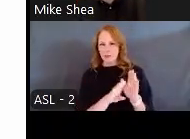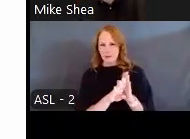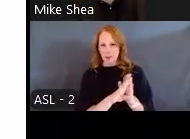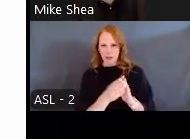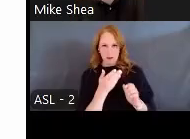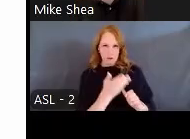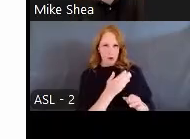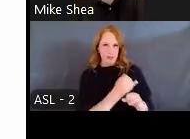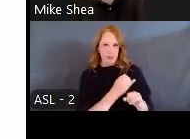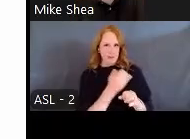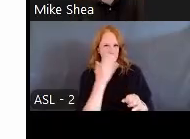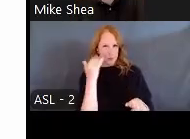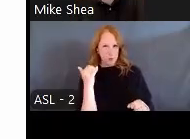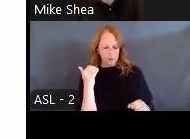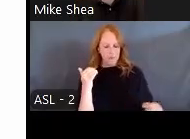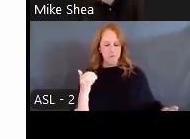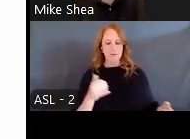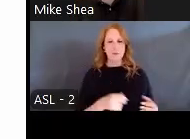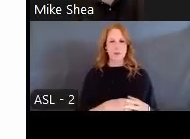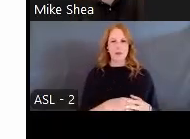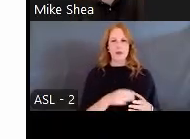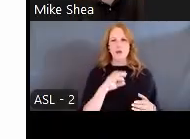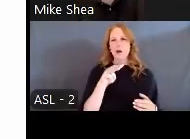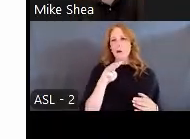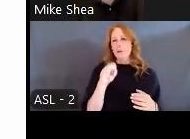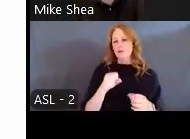and why why is that? Why would that be? Well, Microsoft is protecting the interests of the